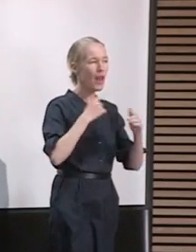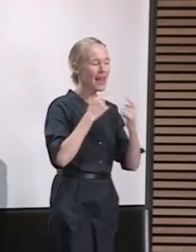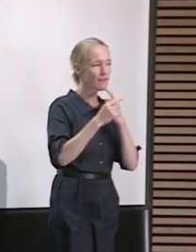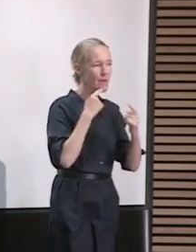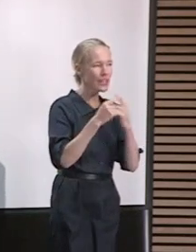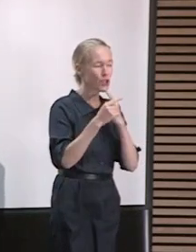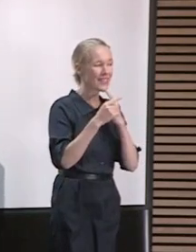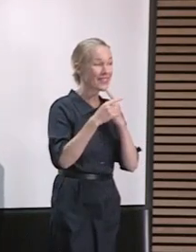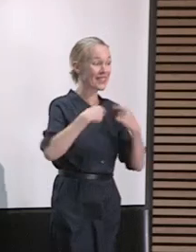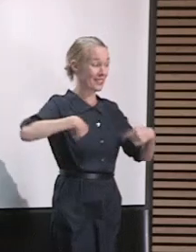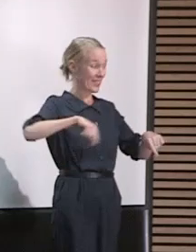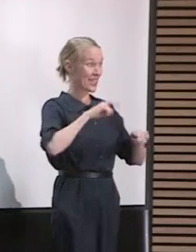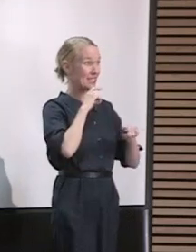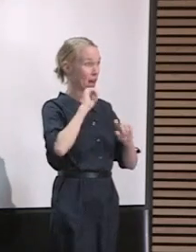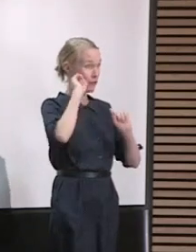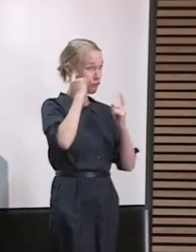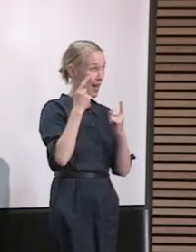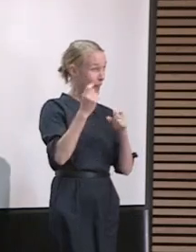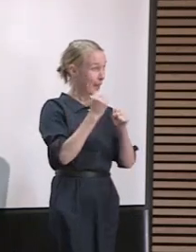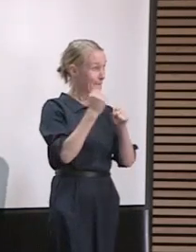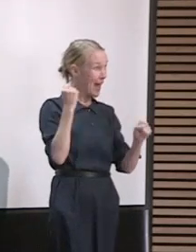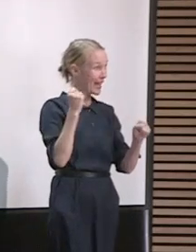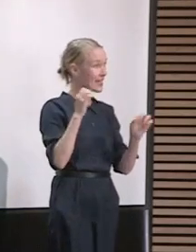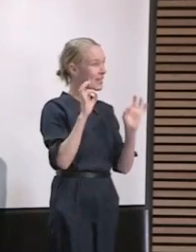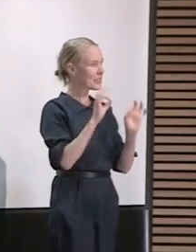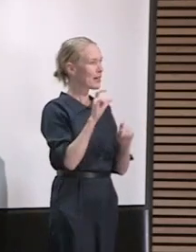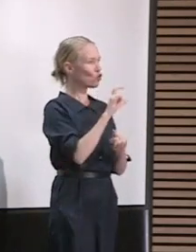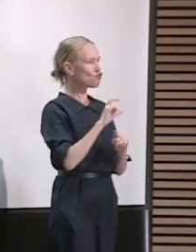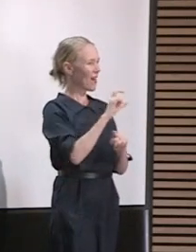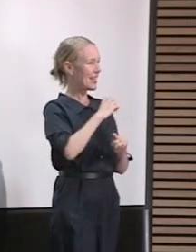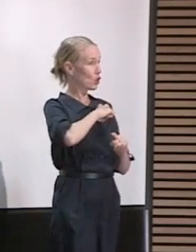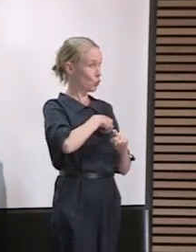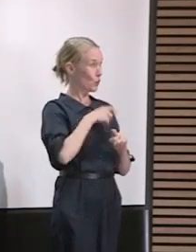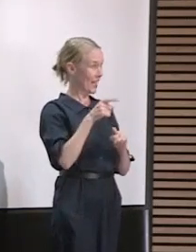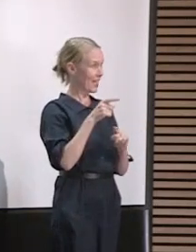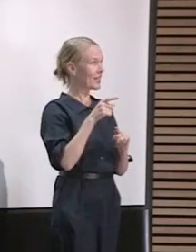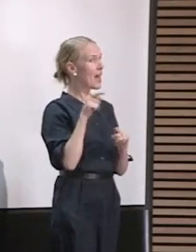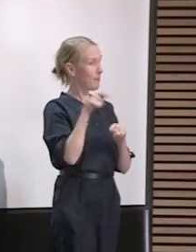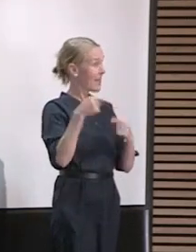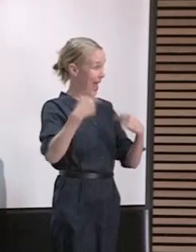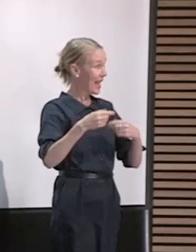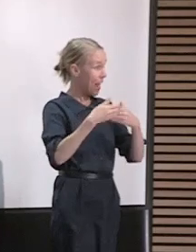wasn't aware of information that previously, in Alert